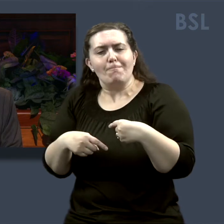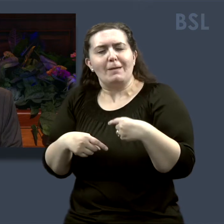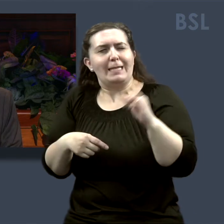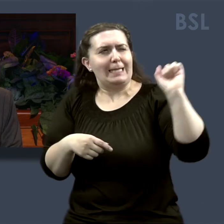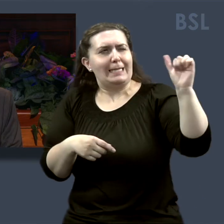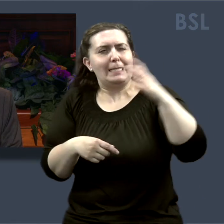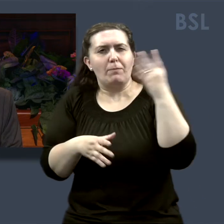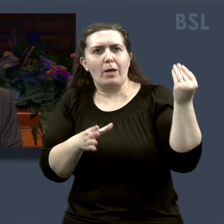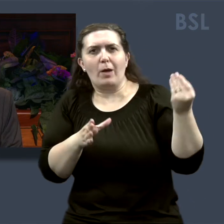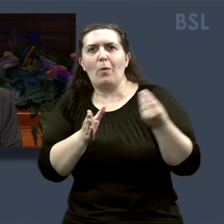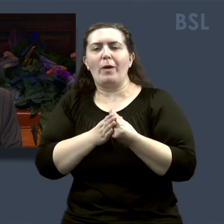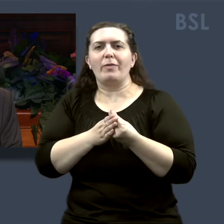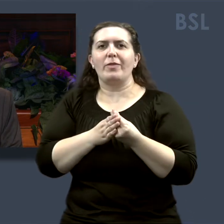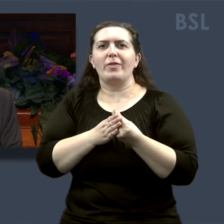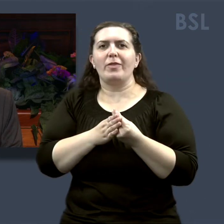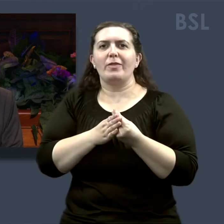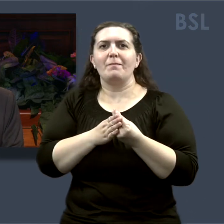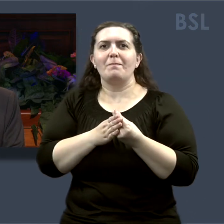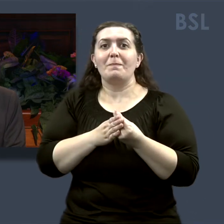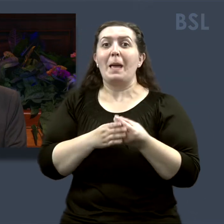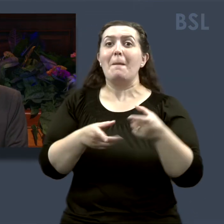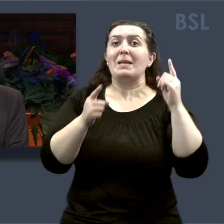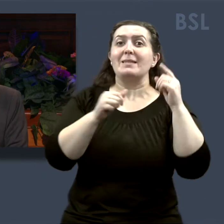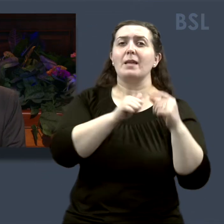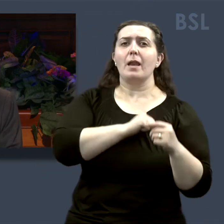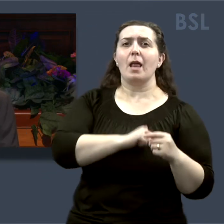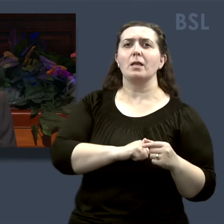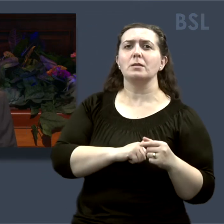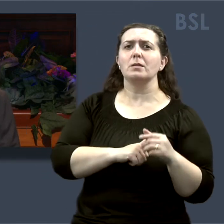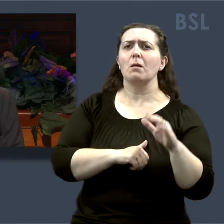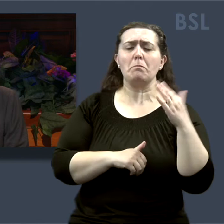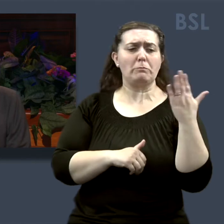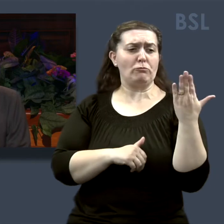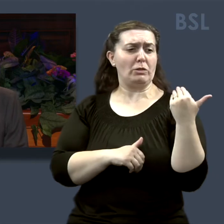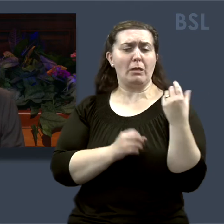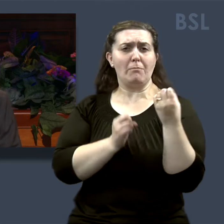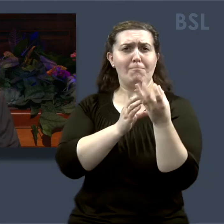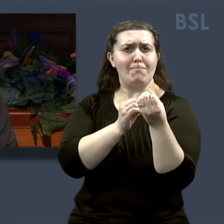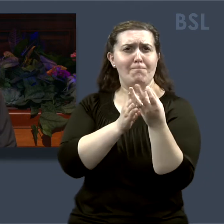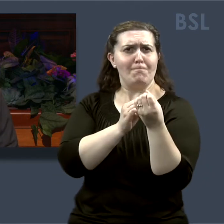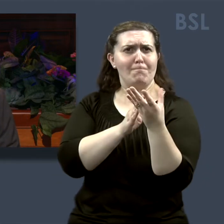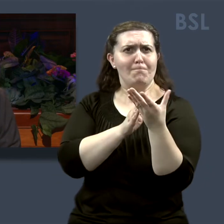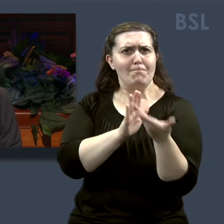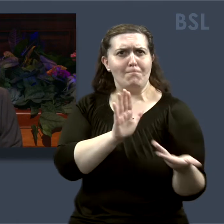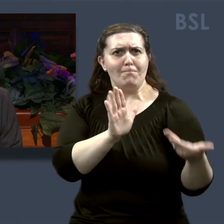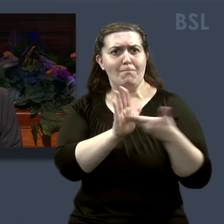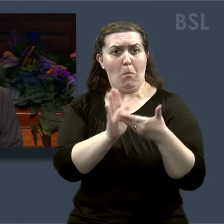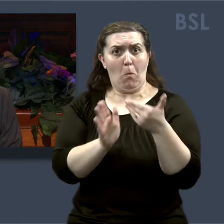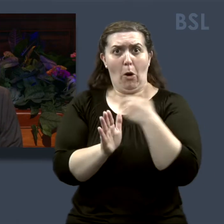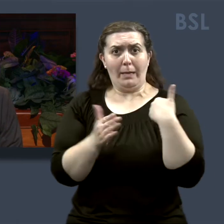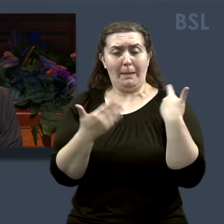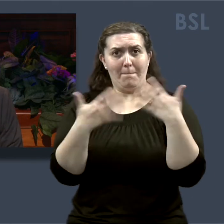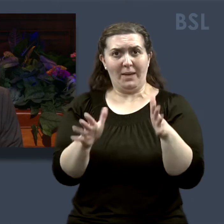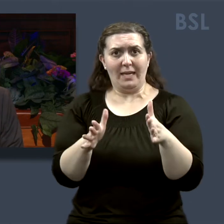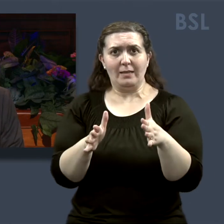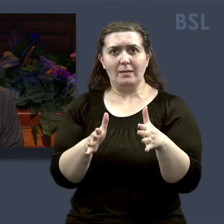‘always have his Spirit to be with [us].” And President Russell M. Nelson kindly counselled recently, and emphasised again this morning: